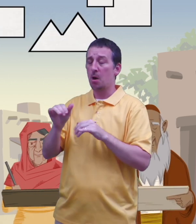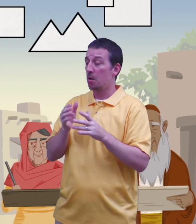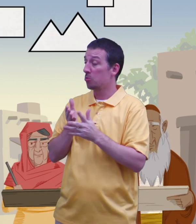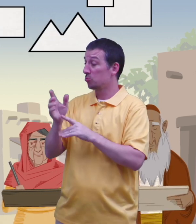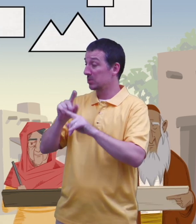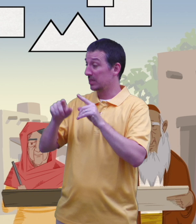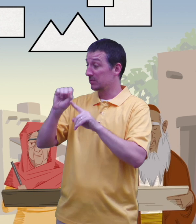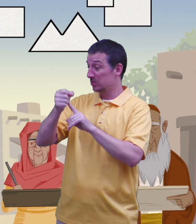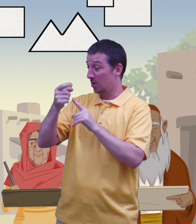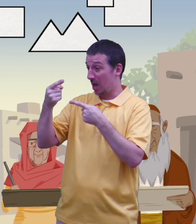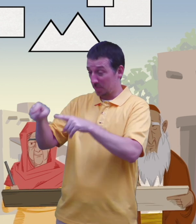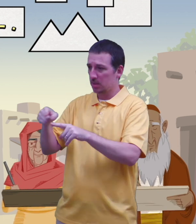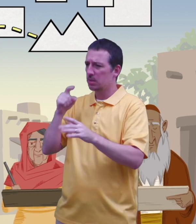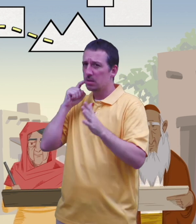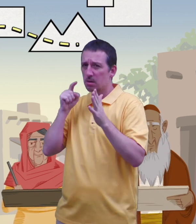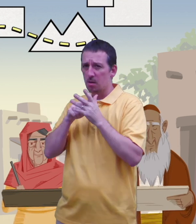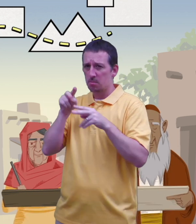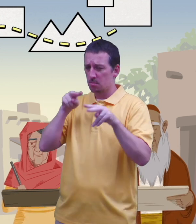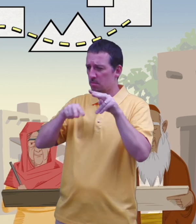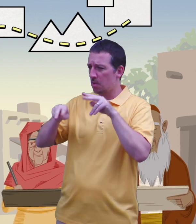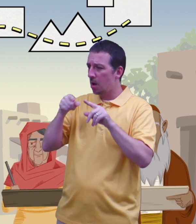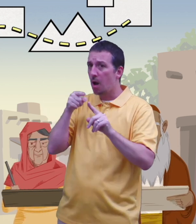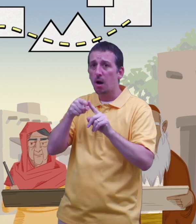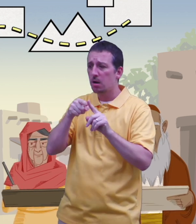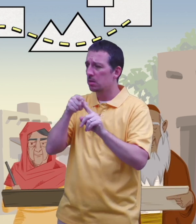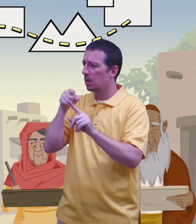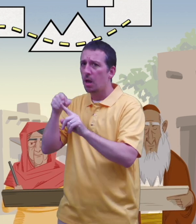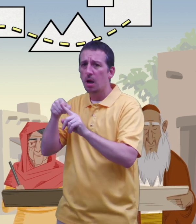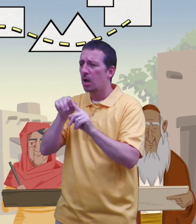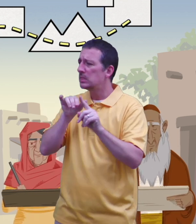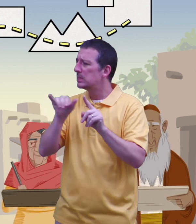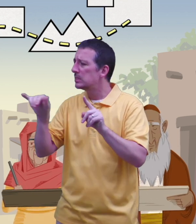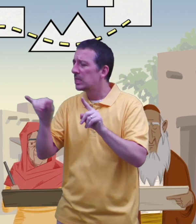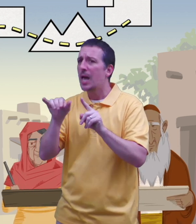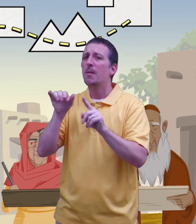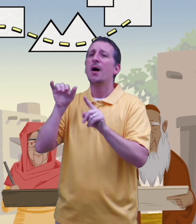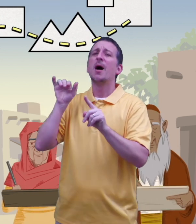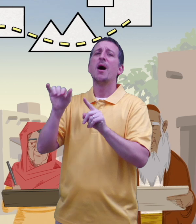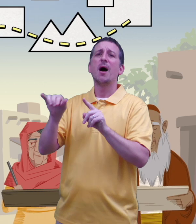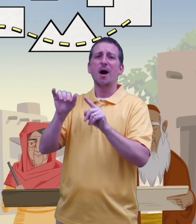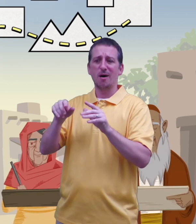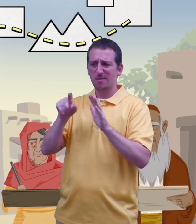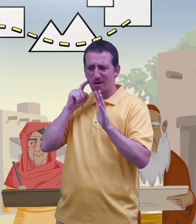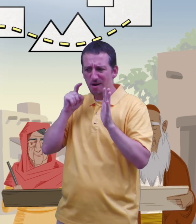When you notice these patterns, you’ll see how different stories across